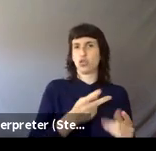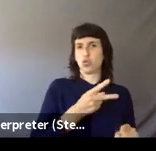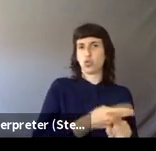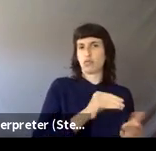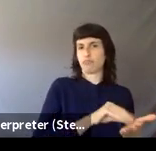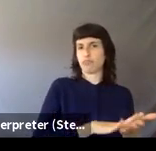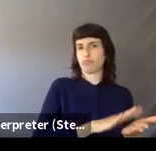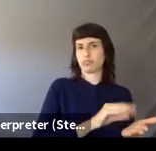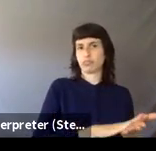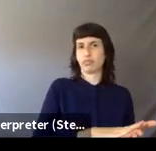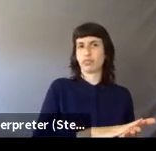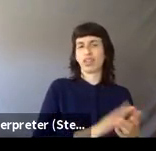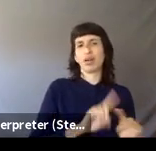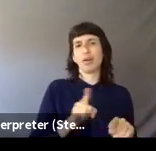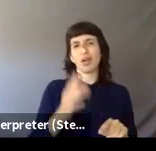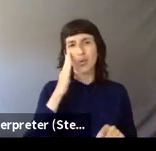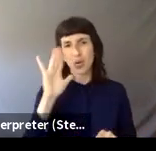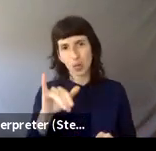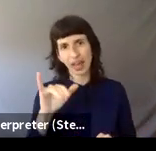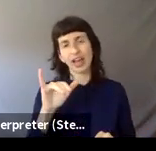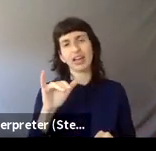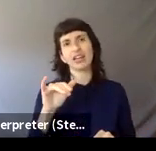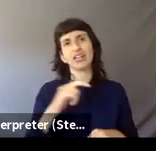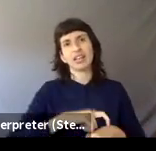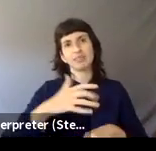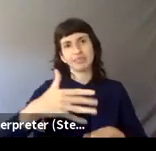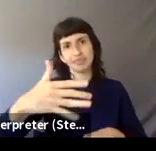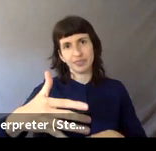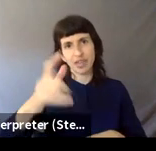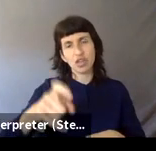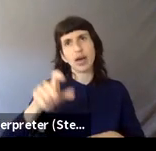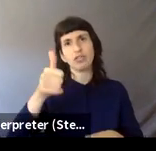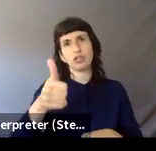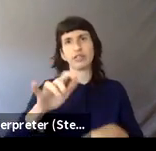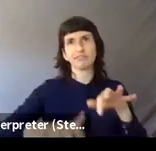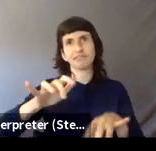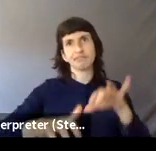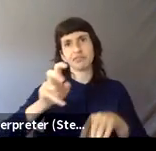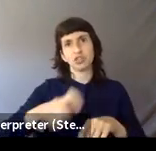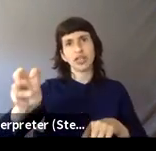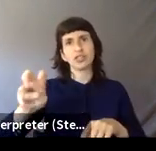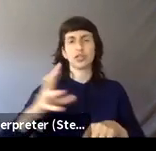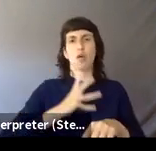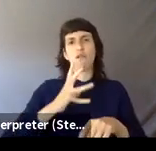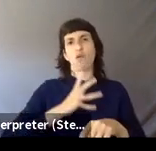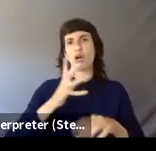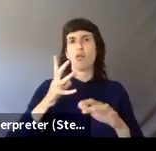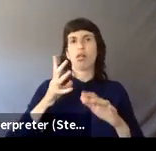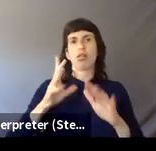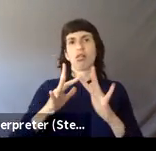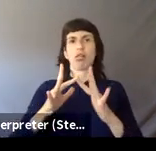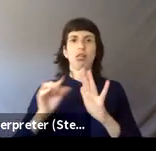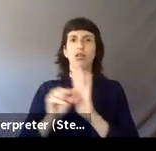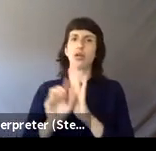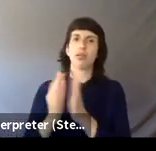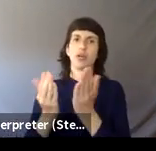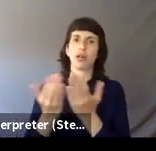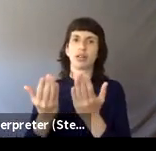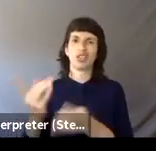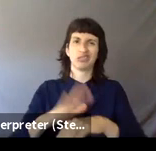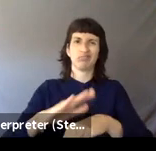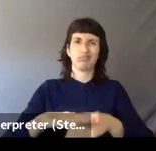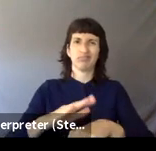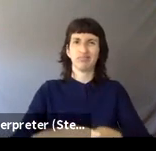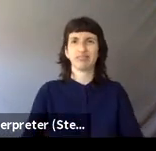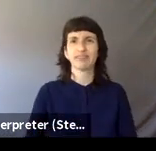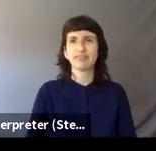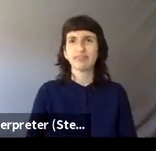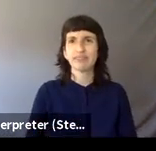other stuff. Just you'll want to know what's happening with grade books and if it's not that integration, your Teams will kind of be like how we've traditionally used the paper grade book I you're